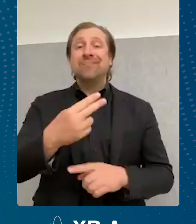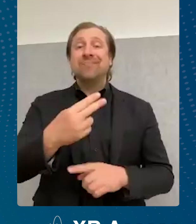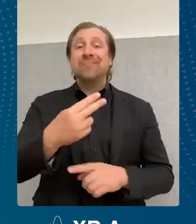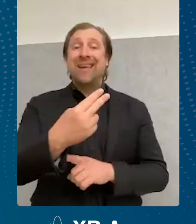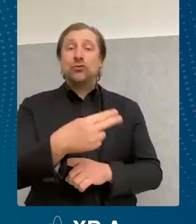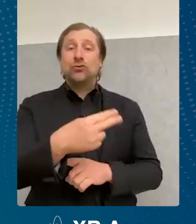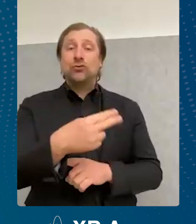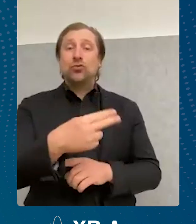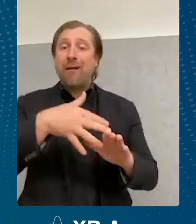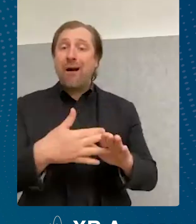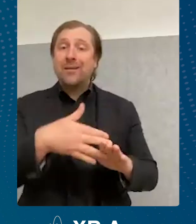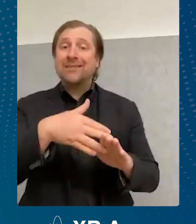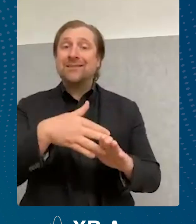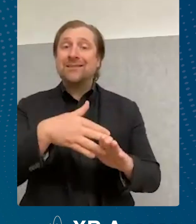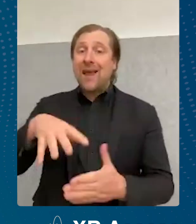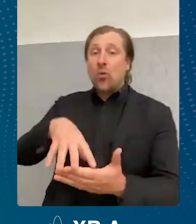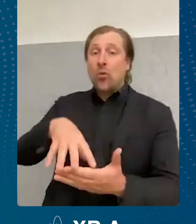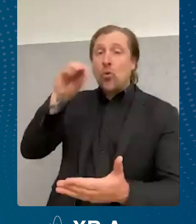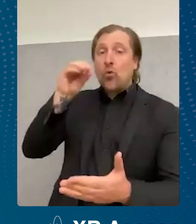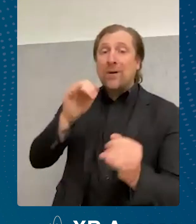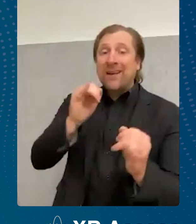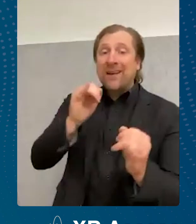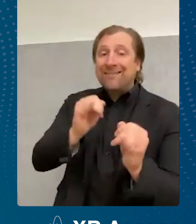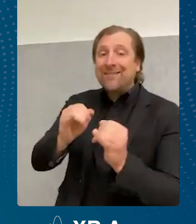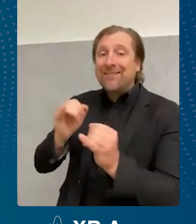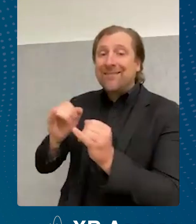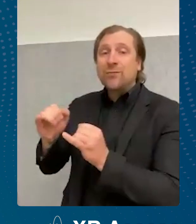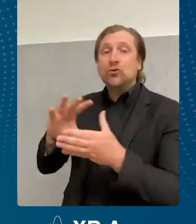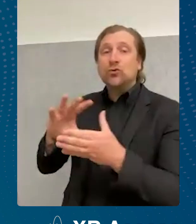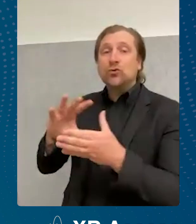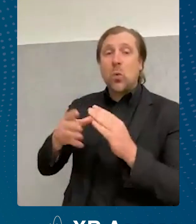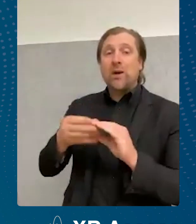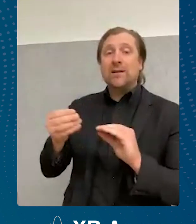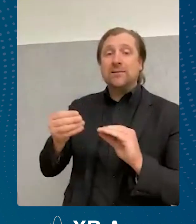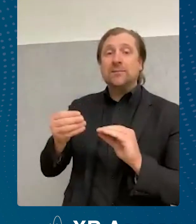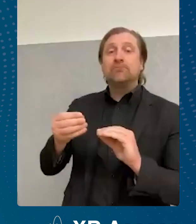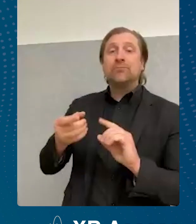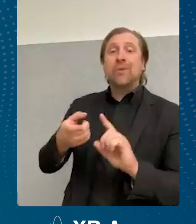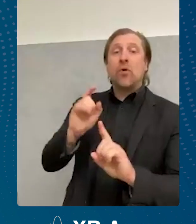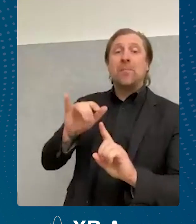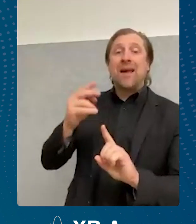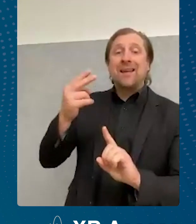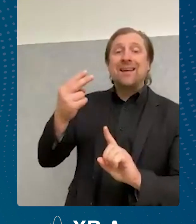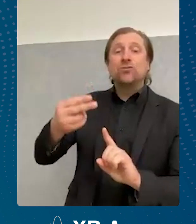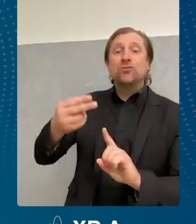Actually learn the individualized stories from historical figures.